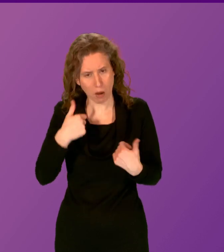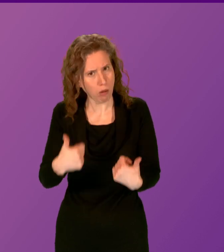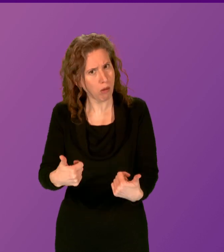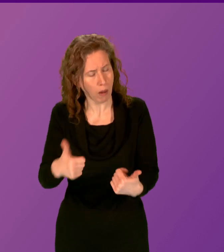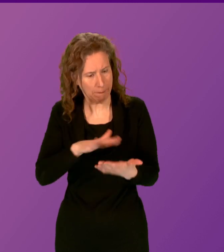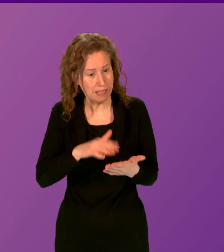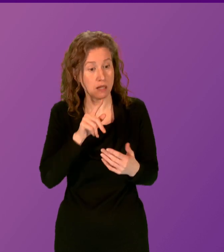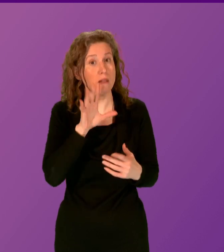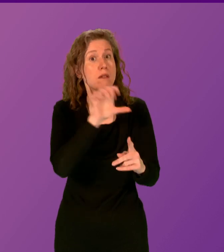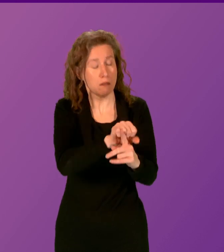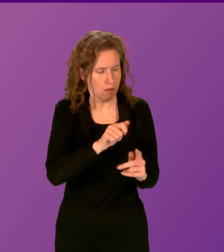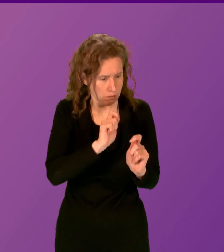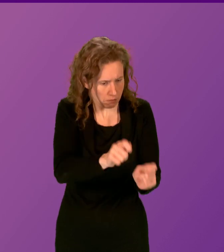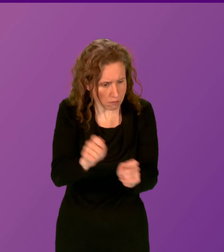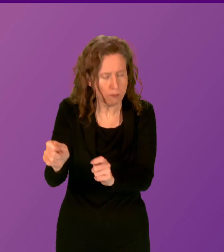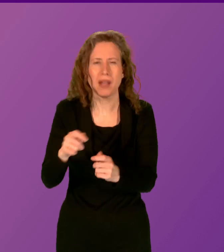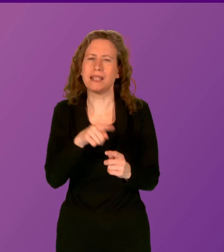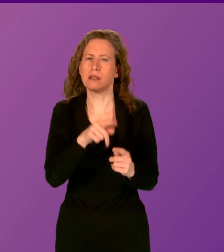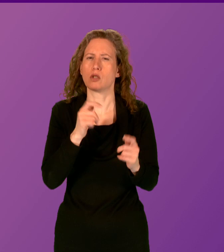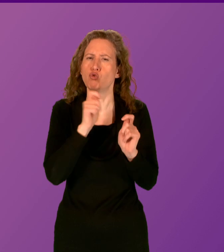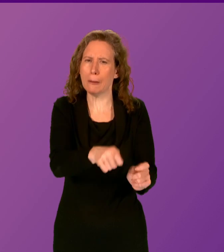saved lives. That is an outcome and an output.